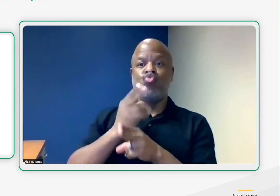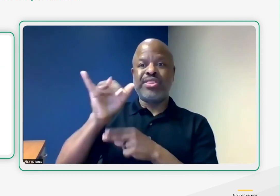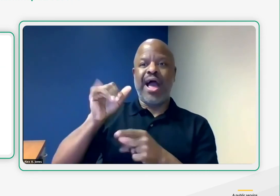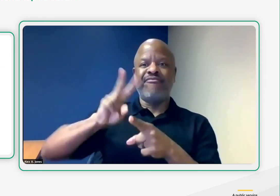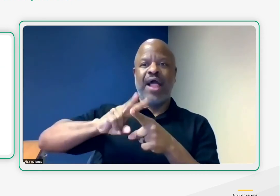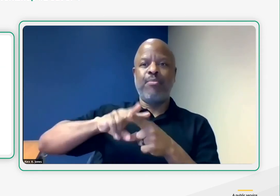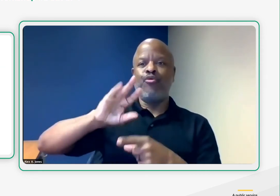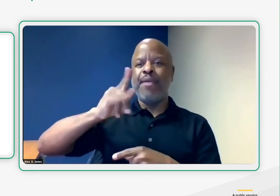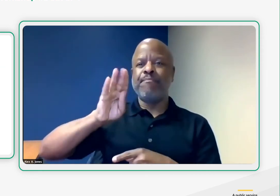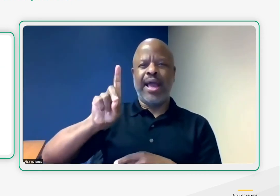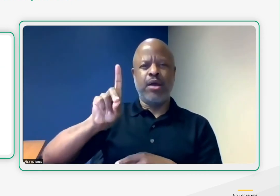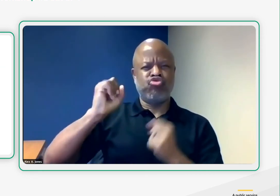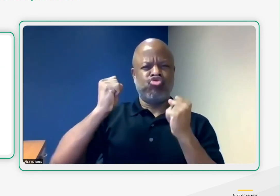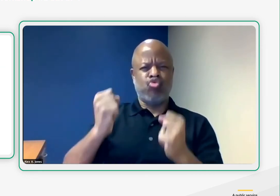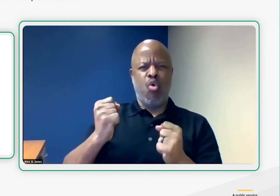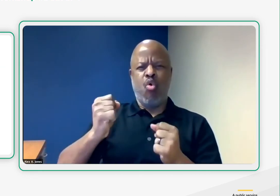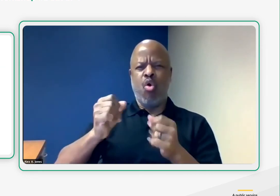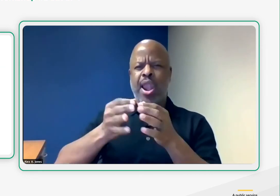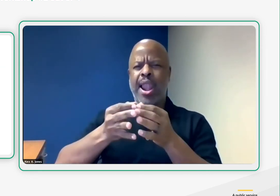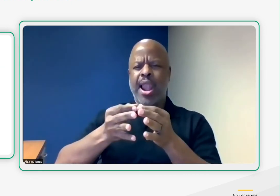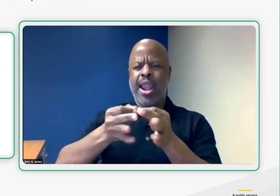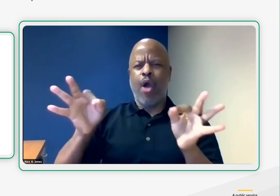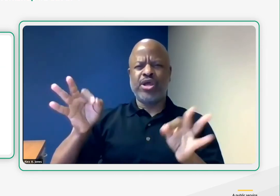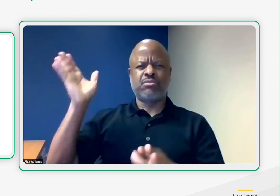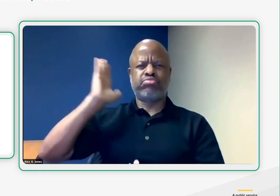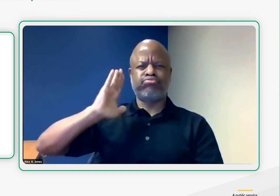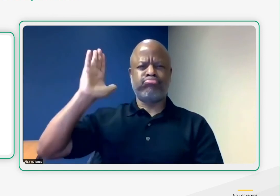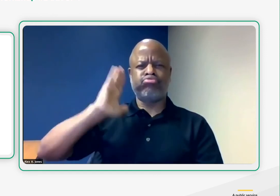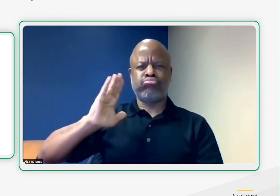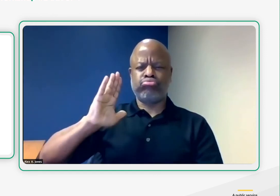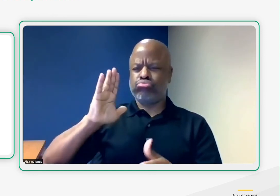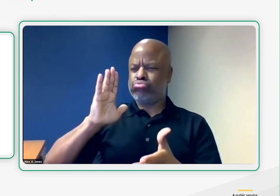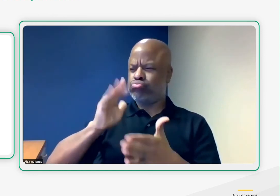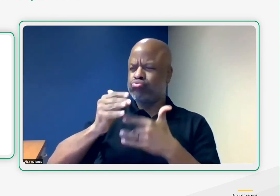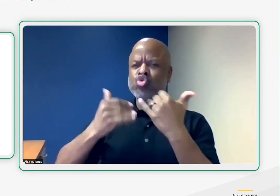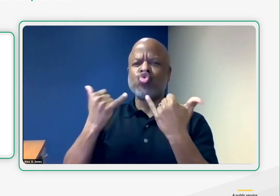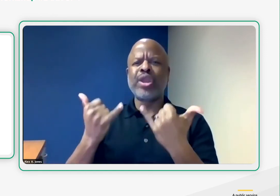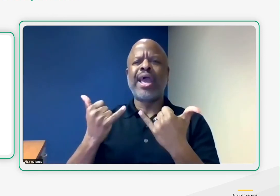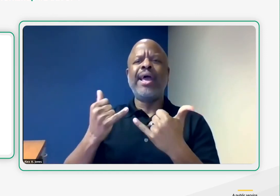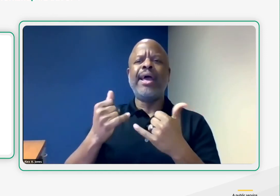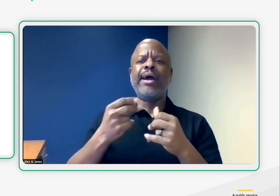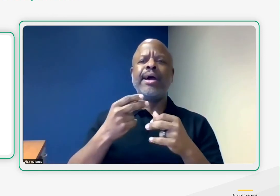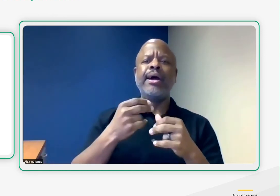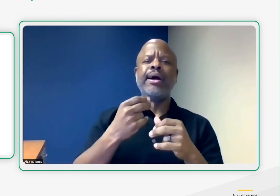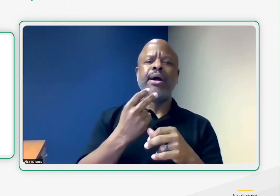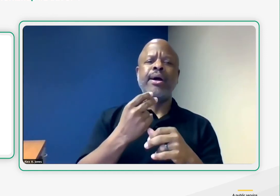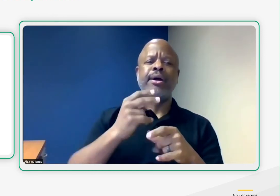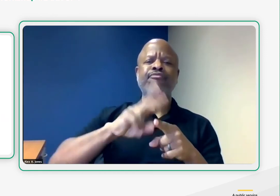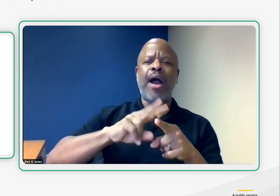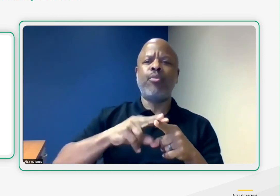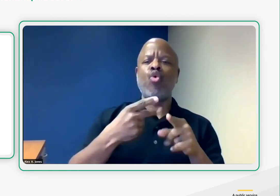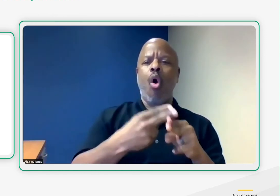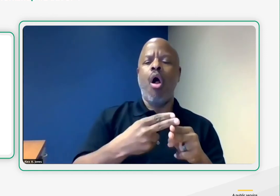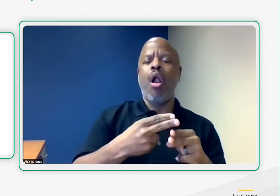So, the term impaired has a very strong connotation.